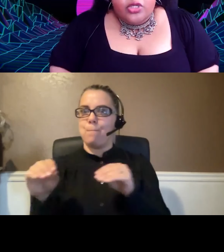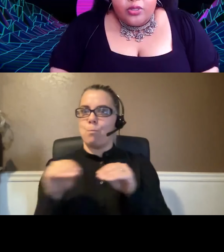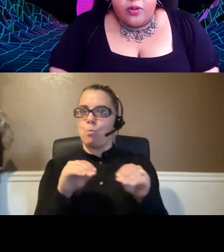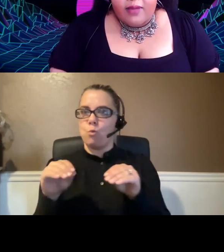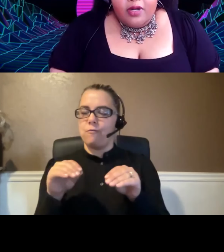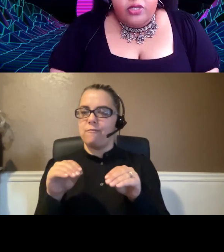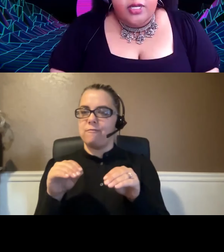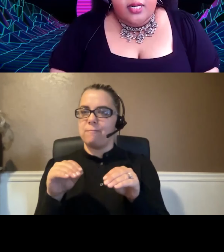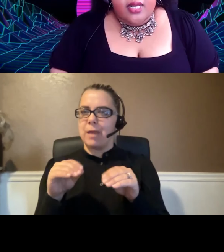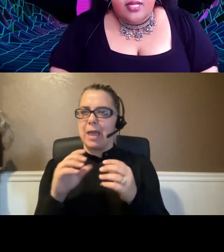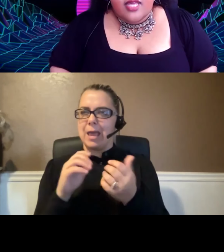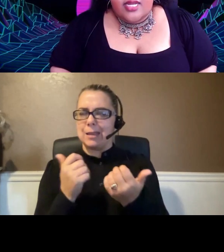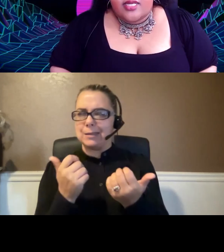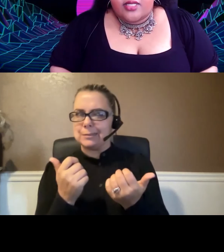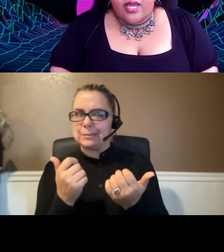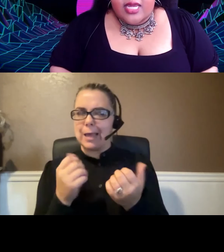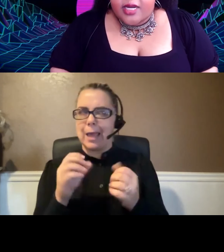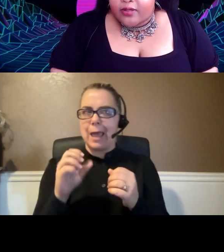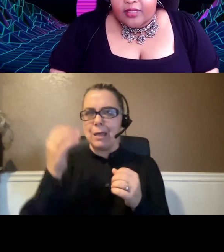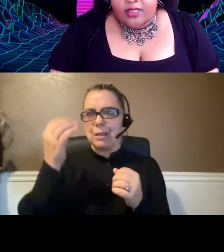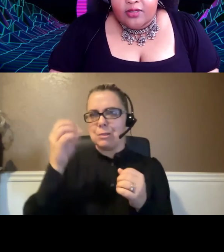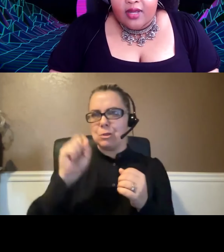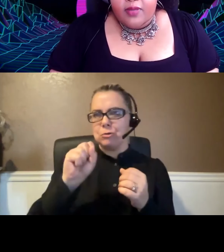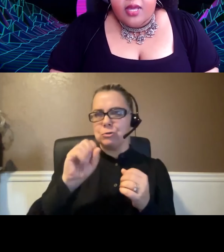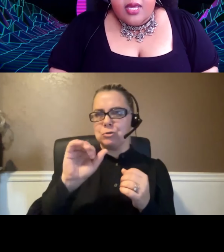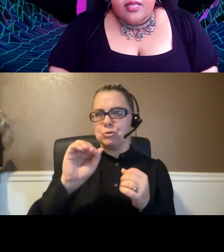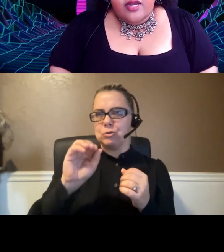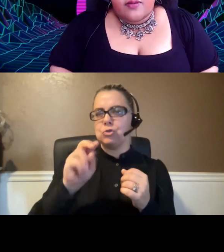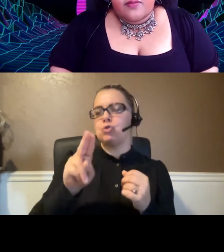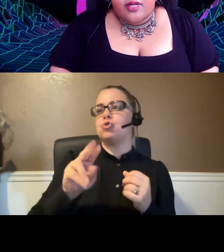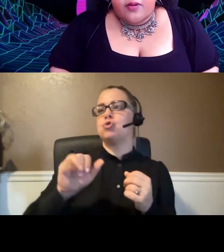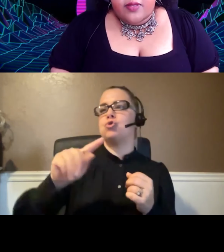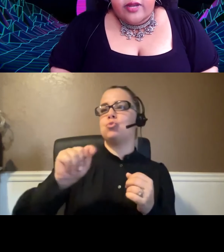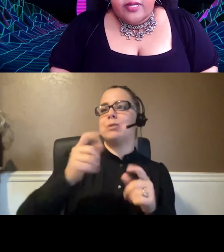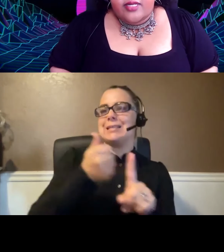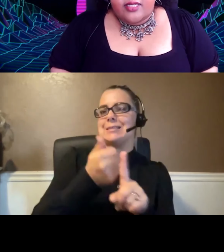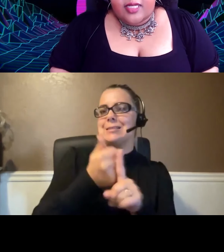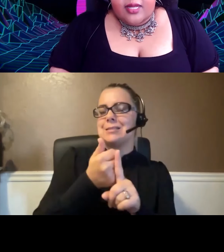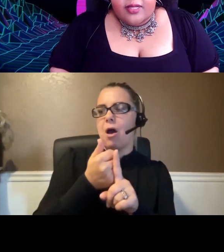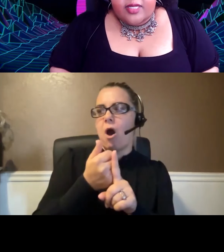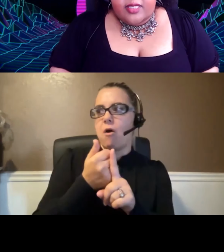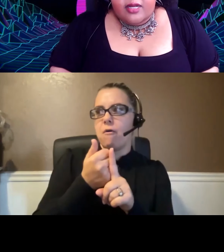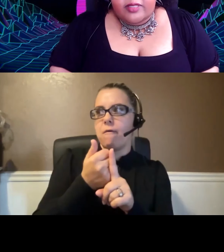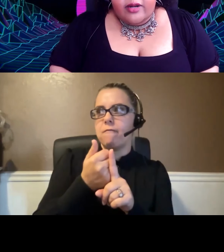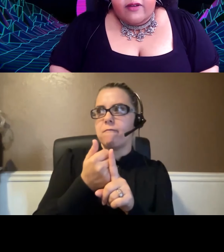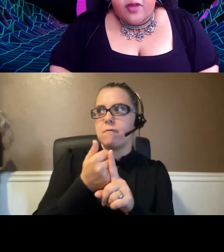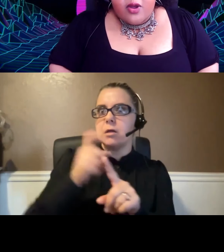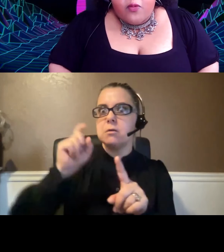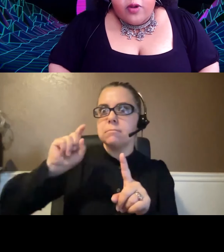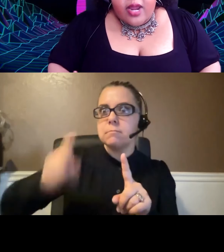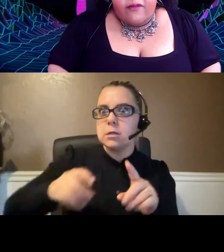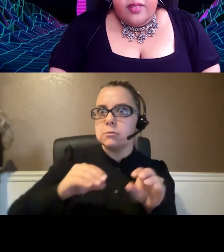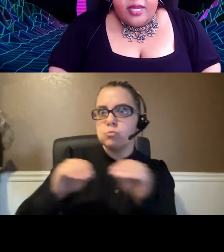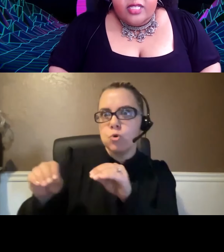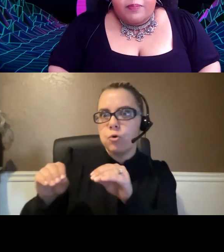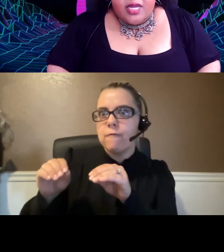do a motion that is a hindrance to them? You know, there is this upside of where everything is being